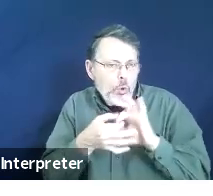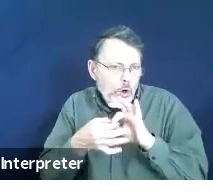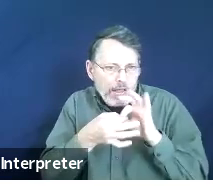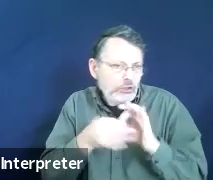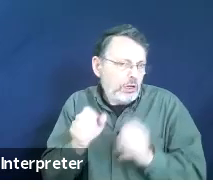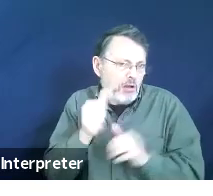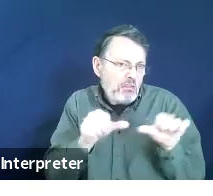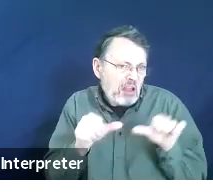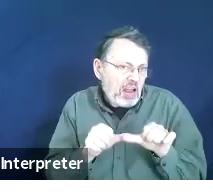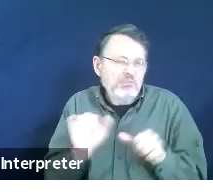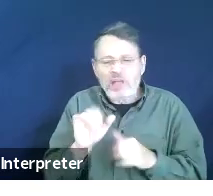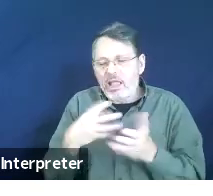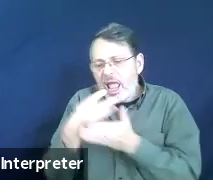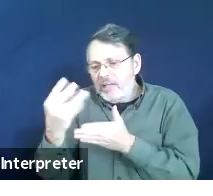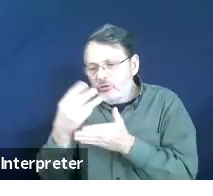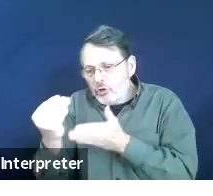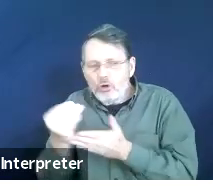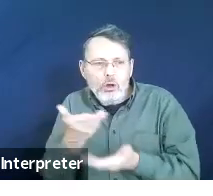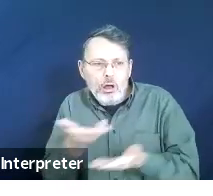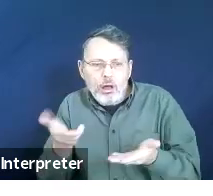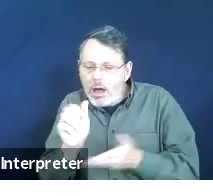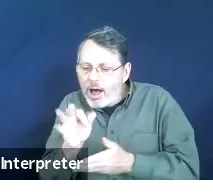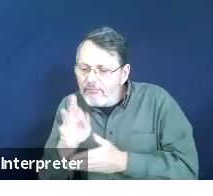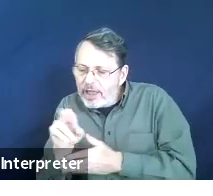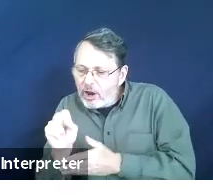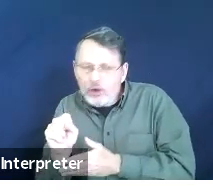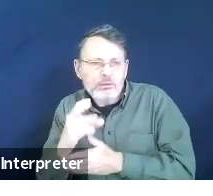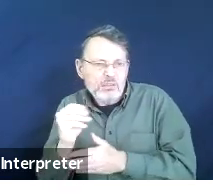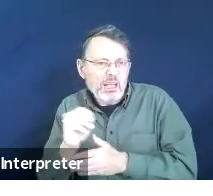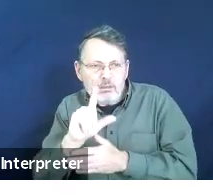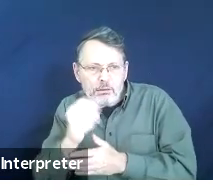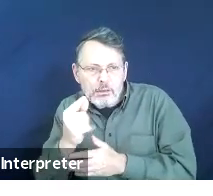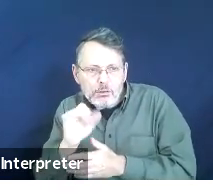external affairs and logistics up at the headquarters level. Engaging and supporting